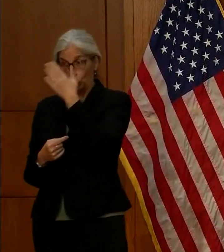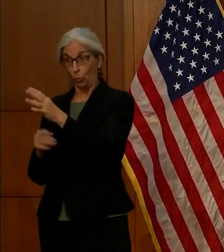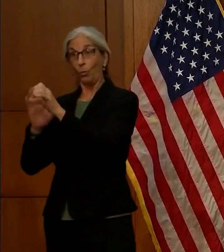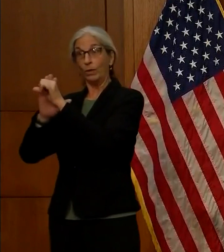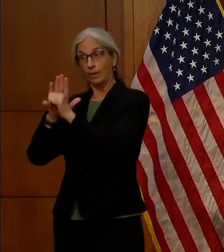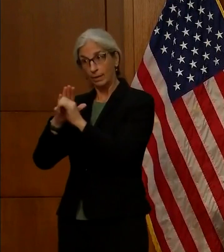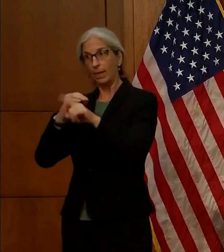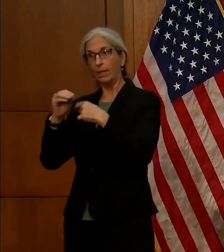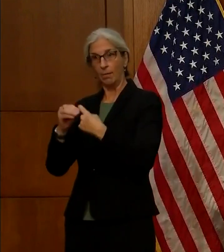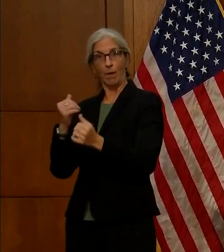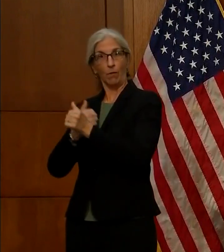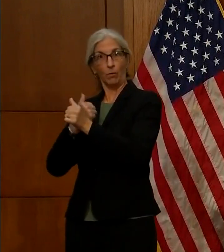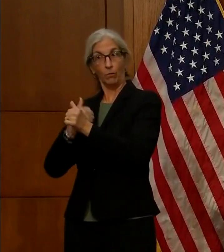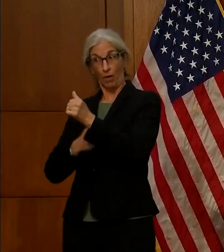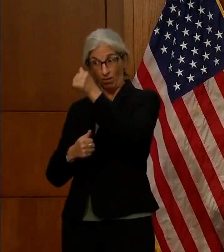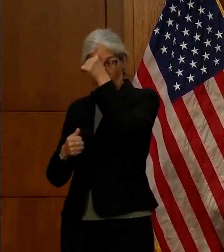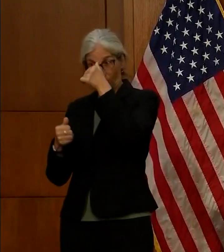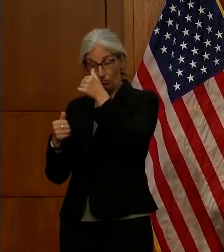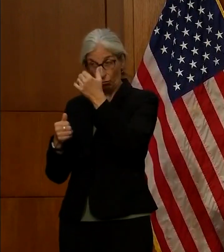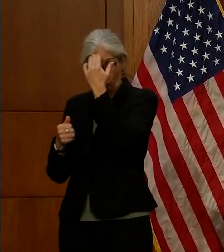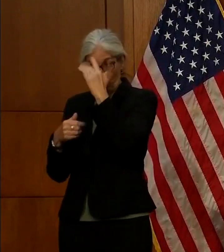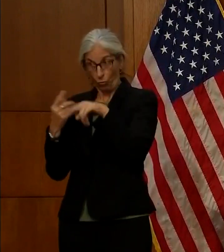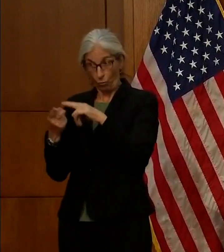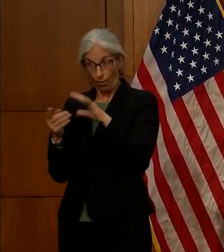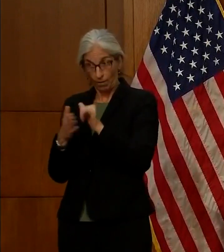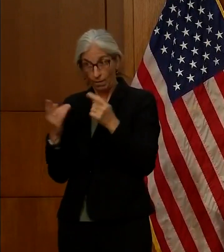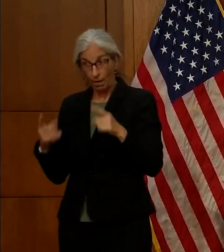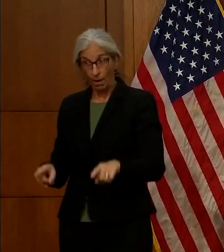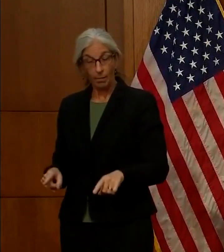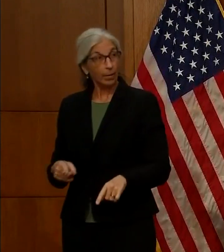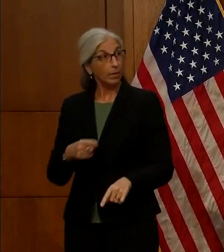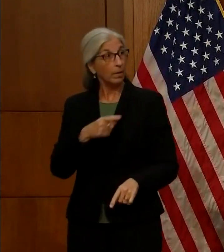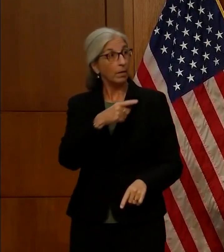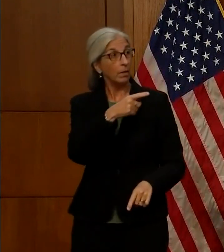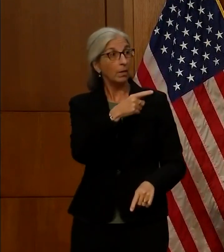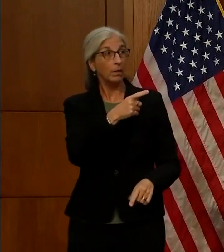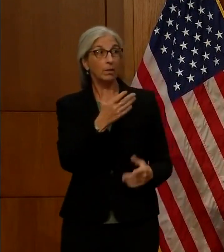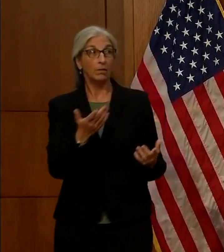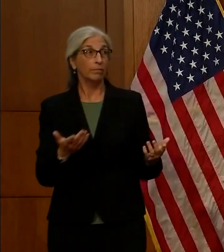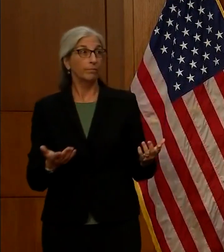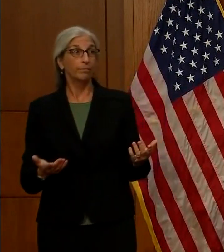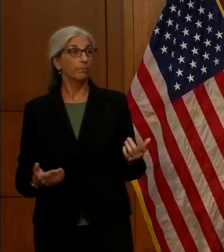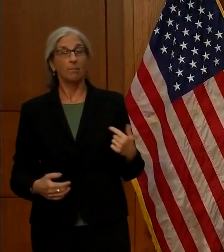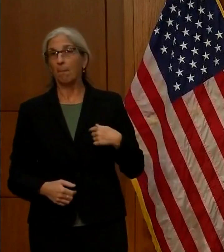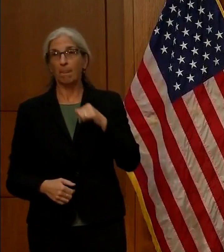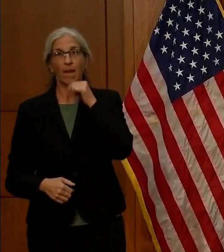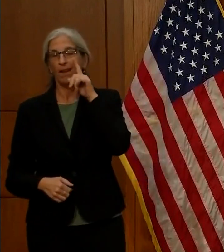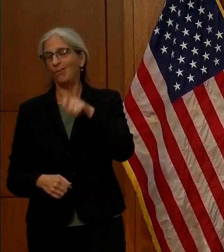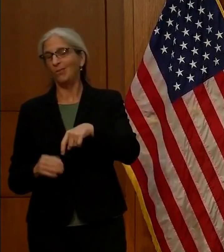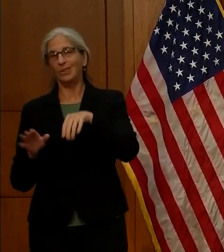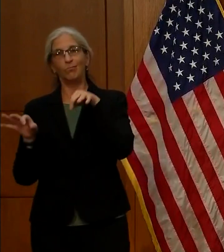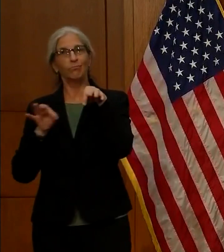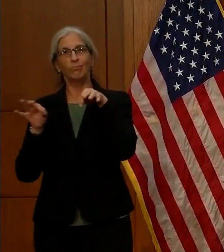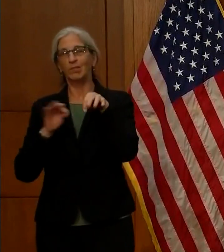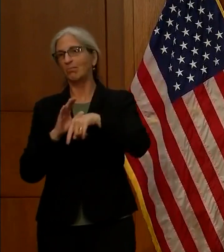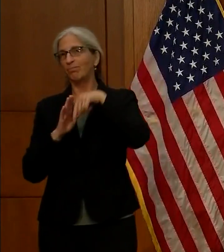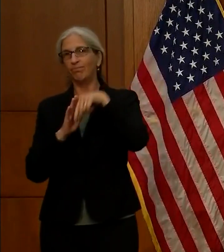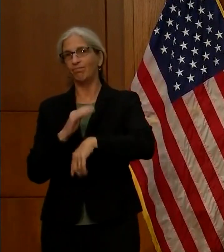THAT WHEN THE FBI NOTIFIED THE STATE DEMOCRATIC YOU KNOW WHAT THAT WHAT THAT ONE THING CAN